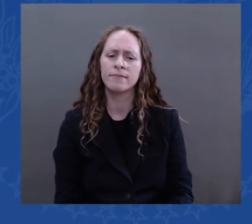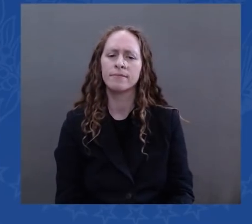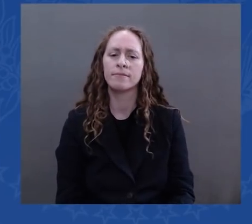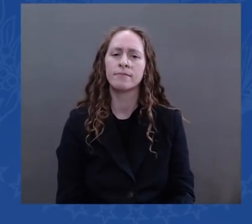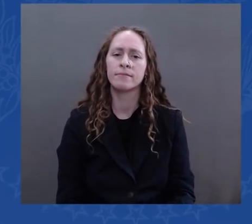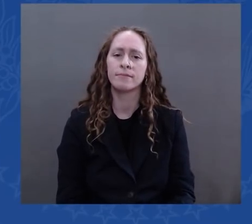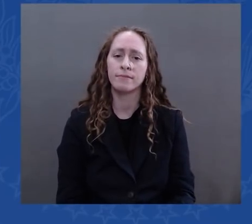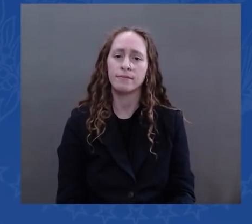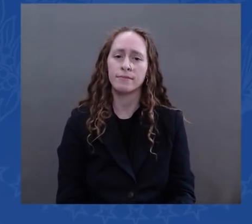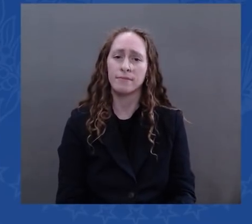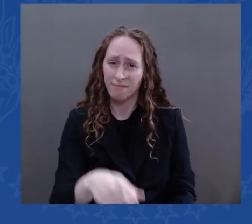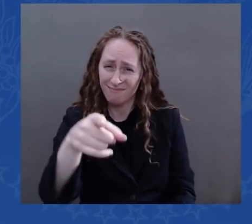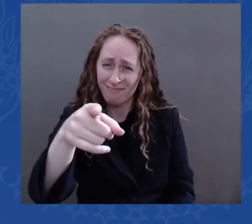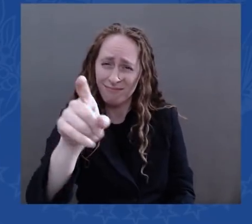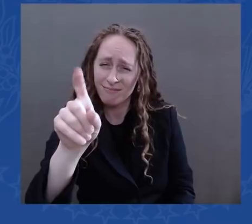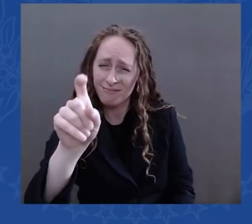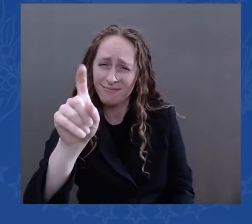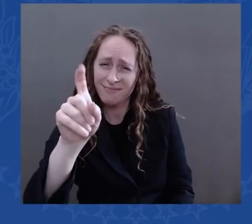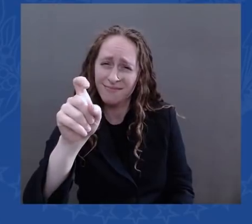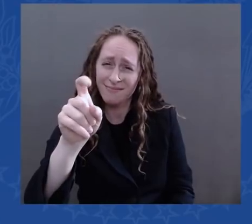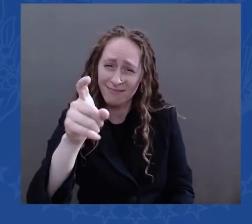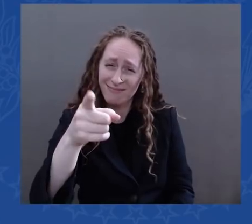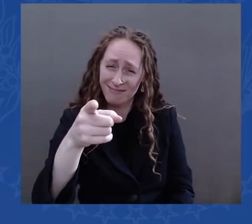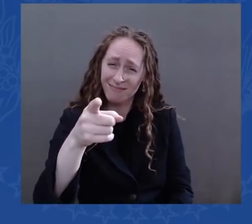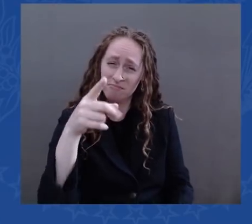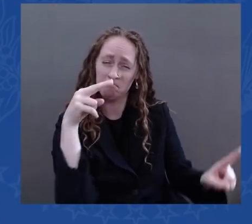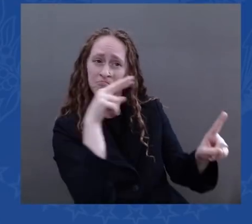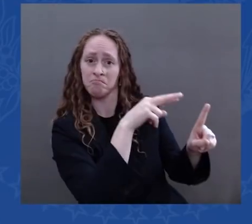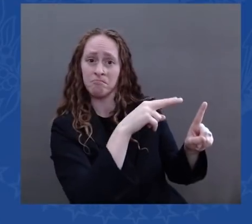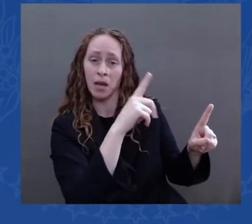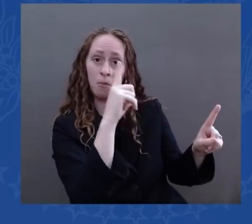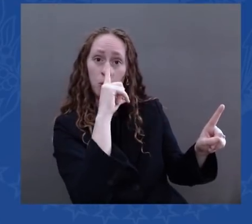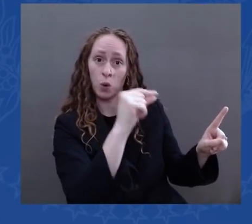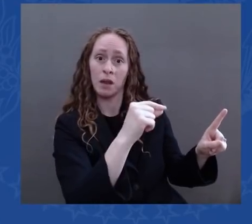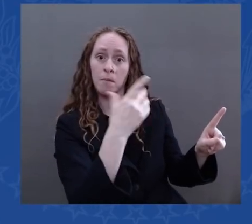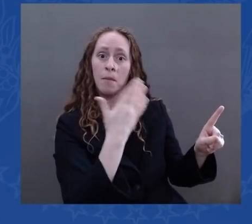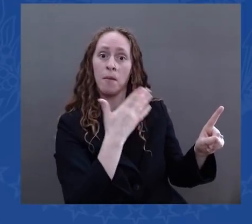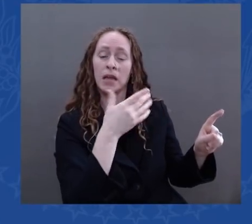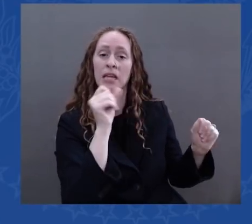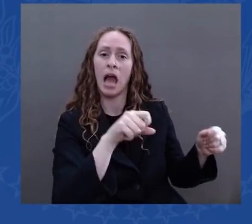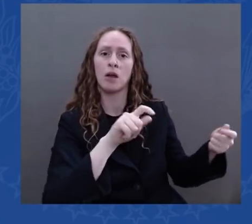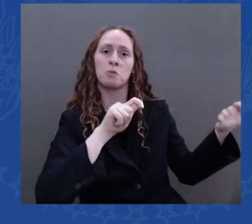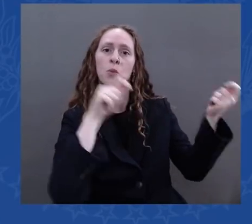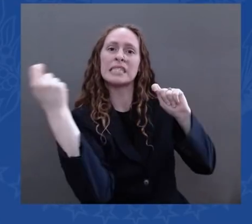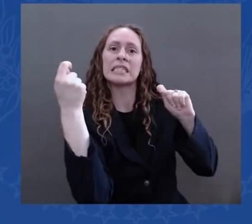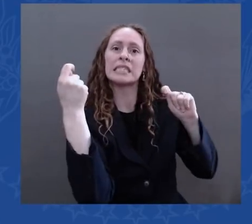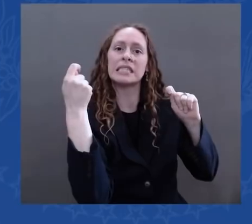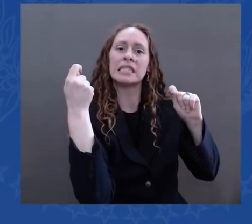that he will not use this as an escalatory -- The President: I don't care what he thinks. Look, here's the deal: He's going to do